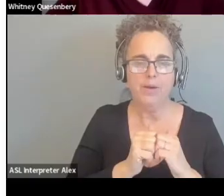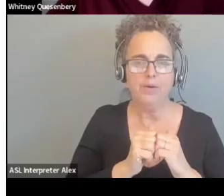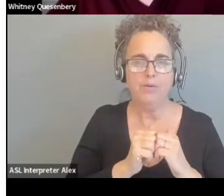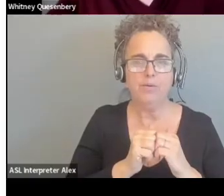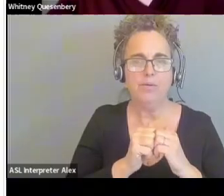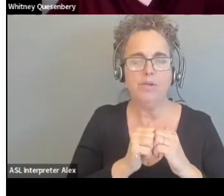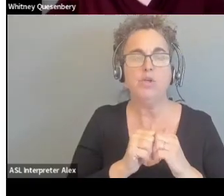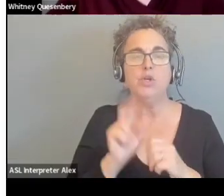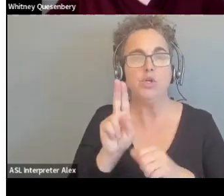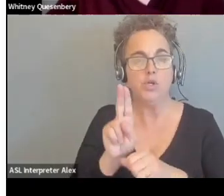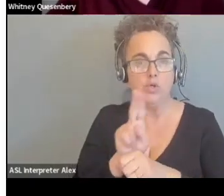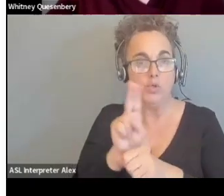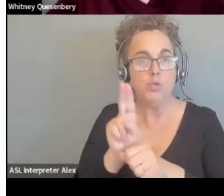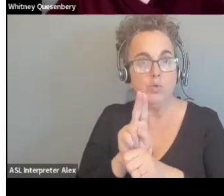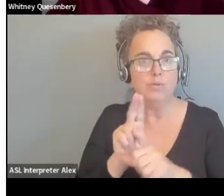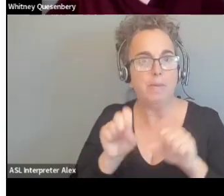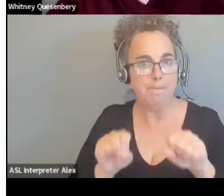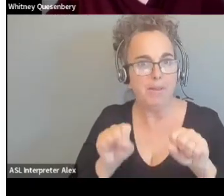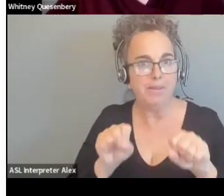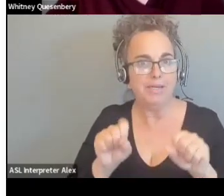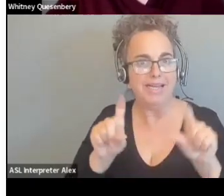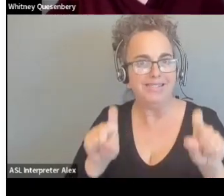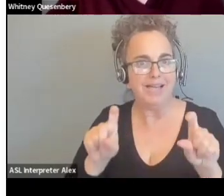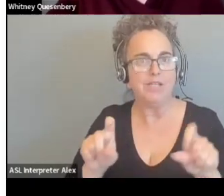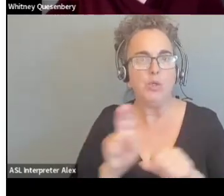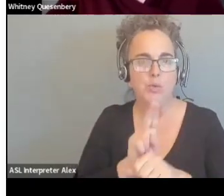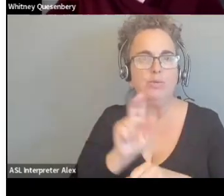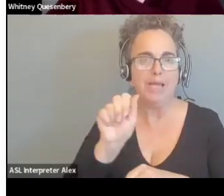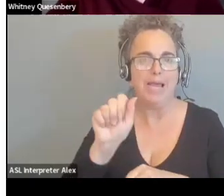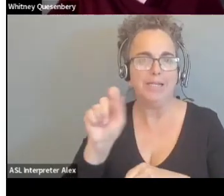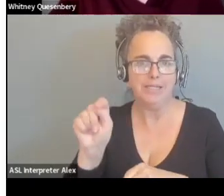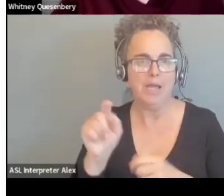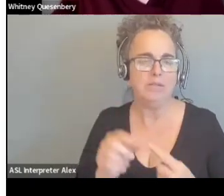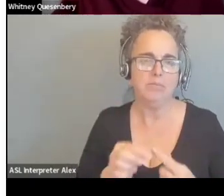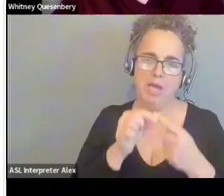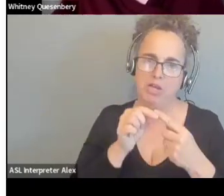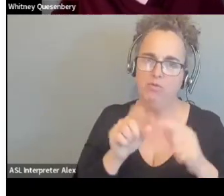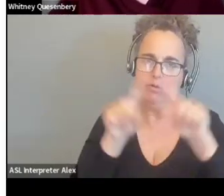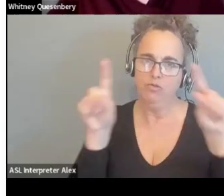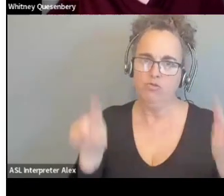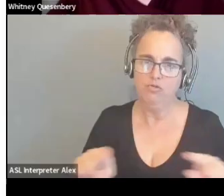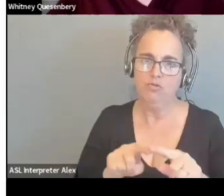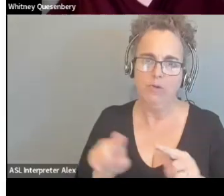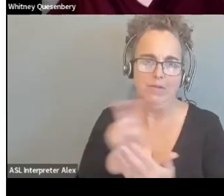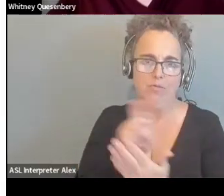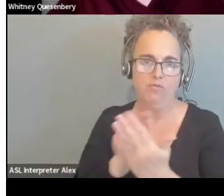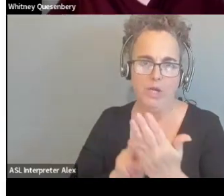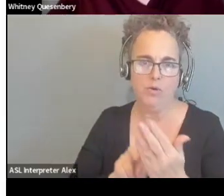usability testing with people using AT especially screen readers and screen enlargers.